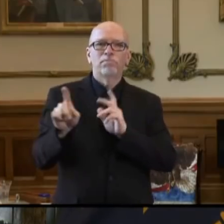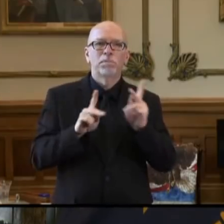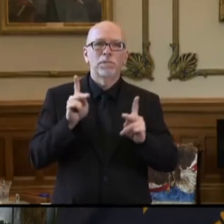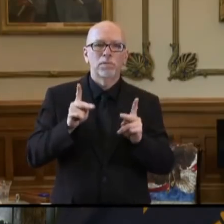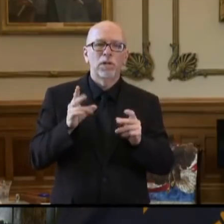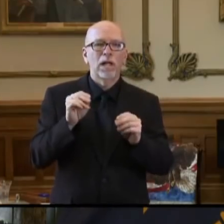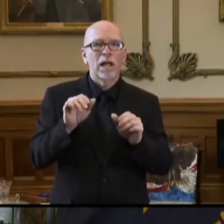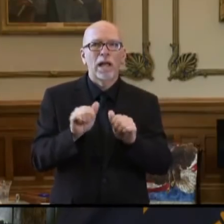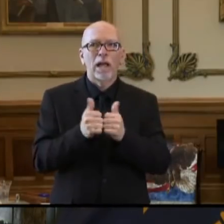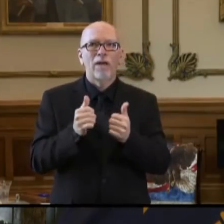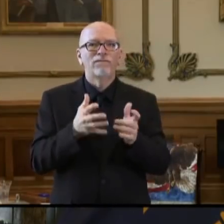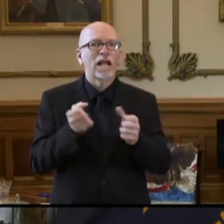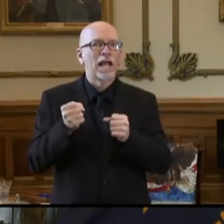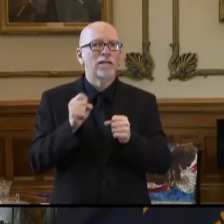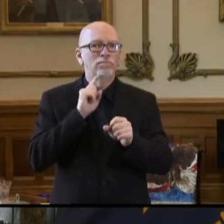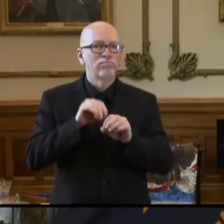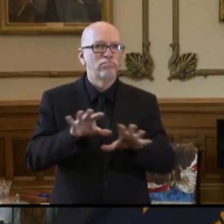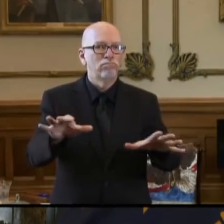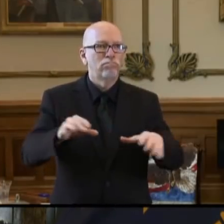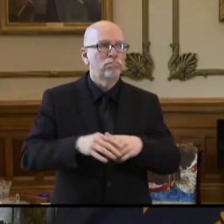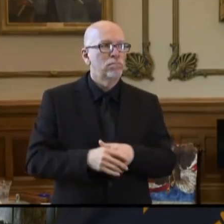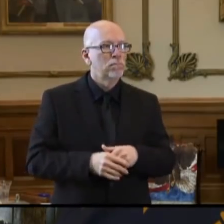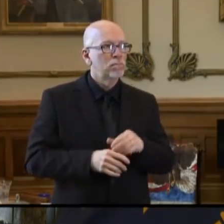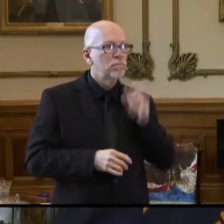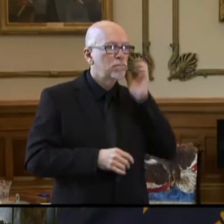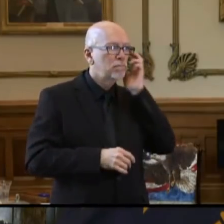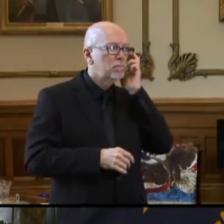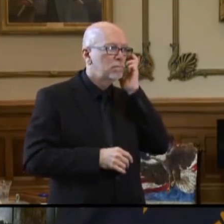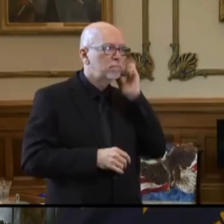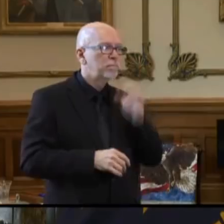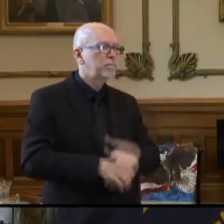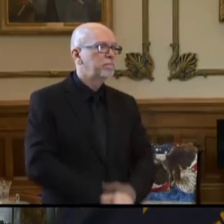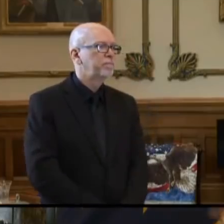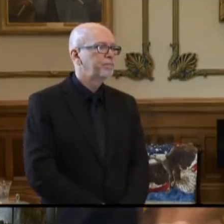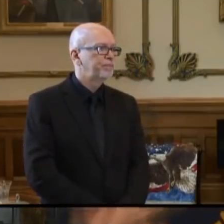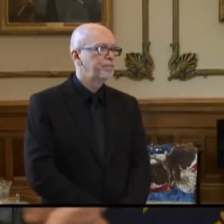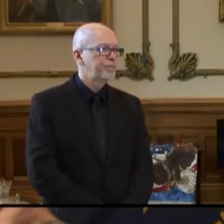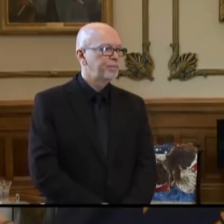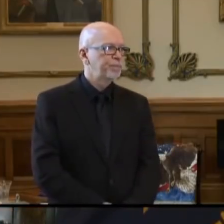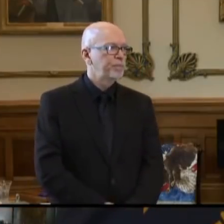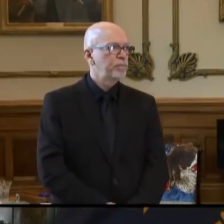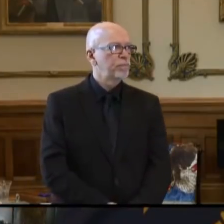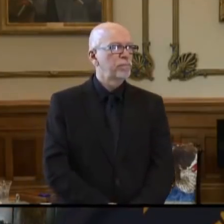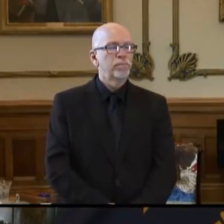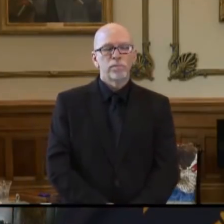IT'S MORE DUE TO A LIMITING FACTOR WE'RE JUST NOT TESTING ENOUGH TO TO TRULY IDENTIFY WHERE THE VIRUS IS AND HOW FAST